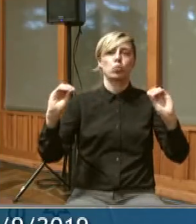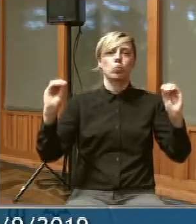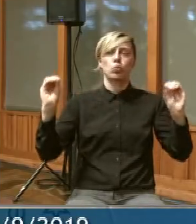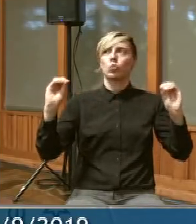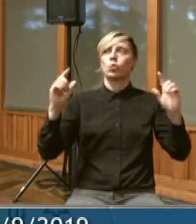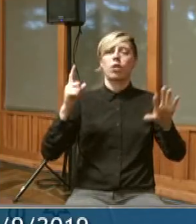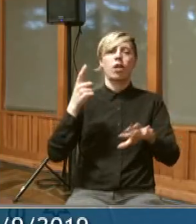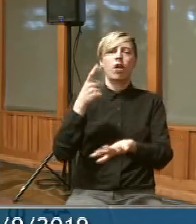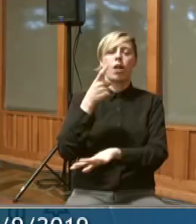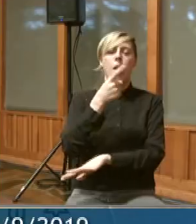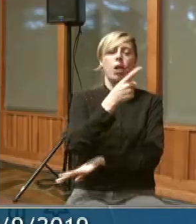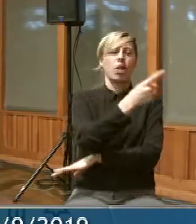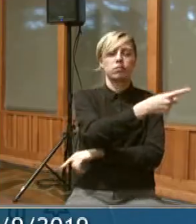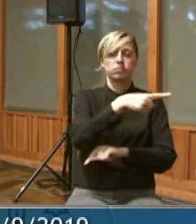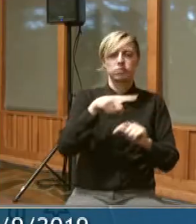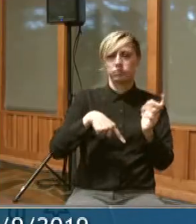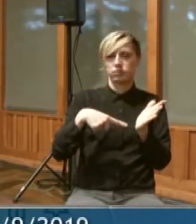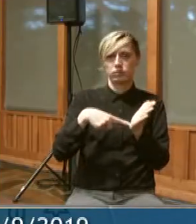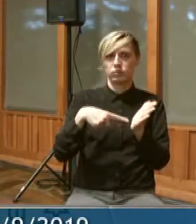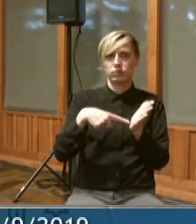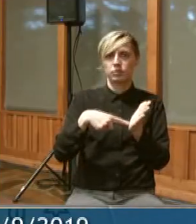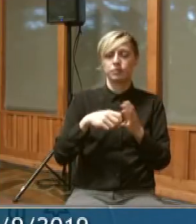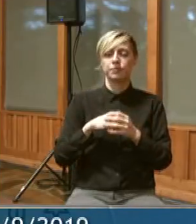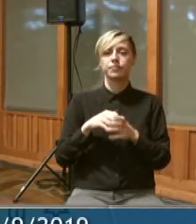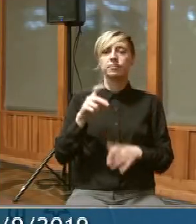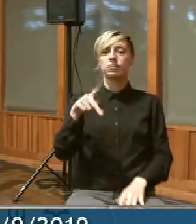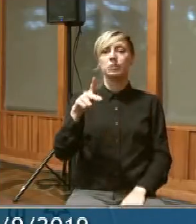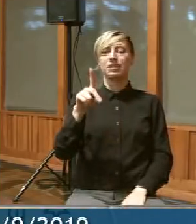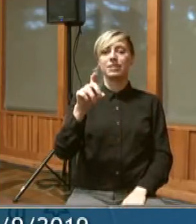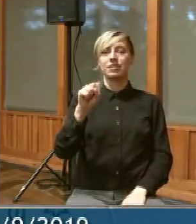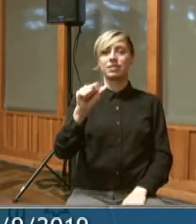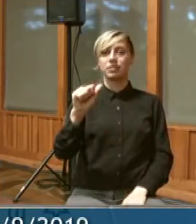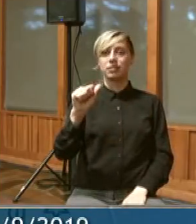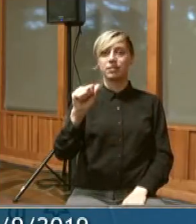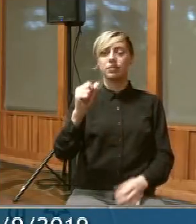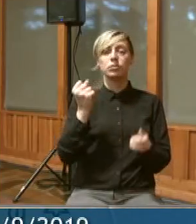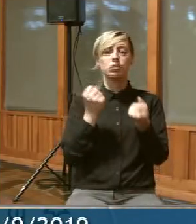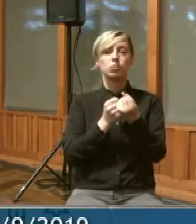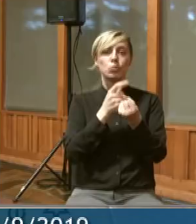IT WILL CREATE A CHILD CARE DESERT IN THE CITY. THAT IS WHAT THIS WILL DO. RIPPING AWAY THESE SERVICES THAT